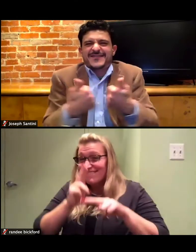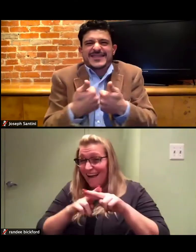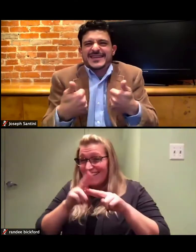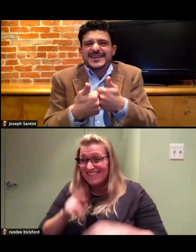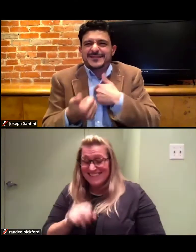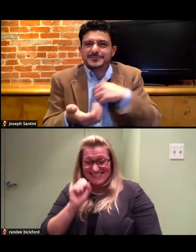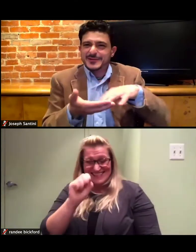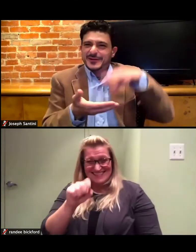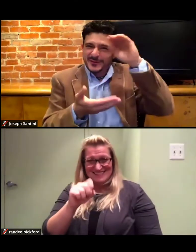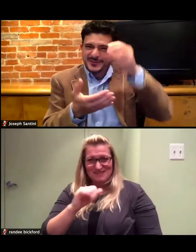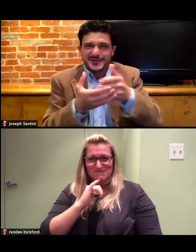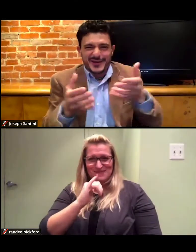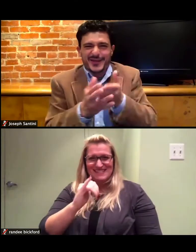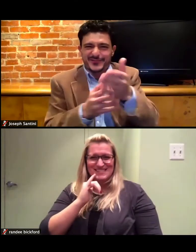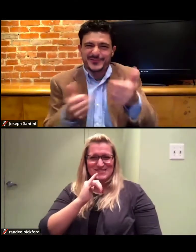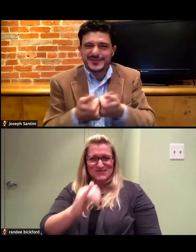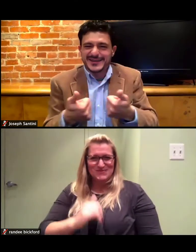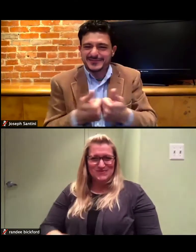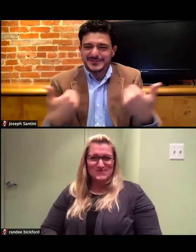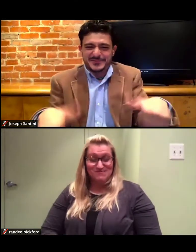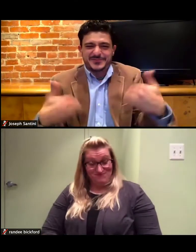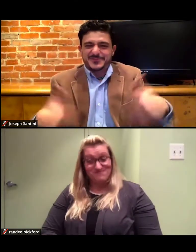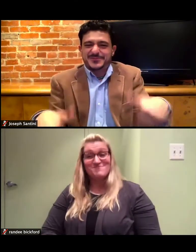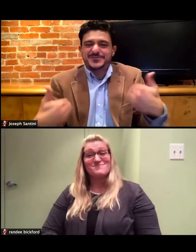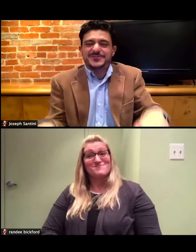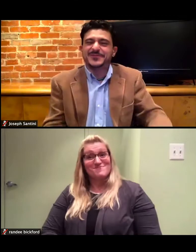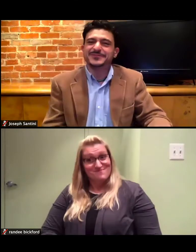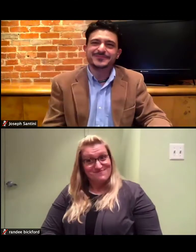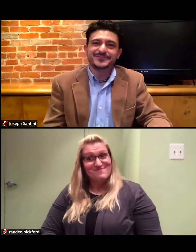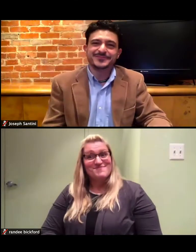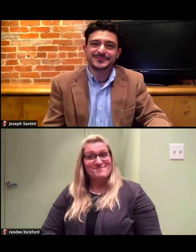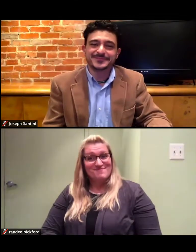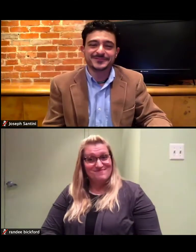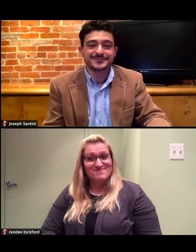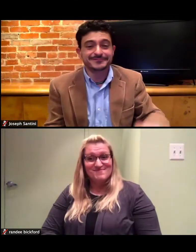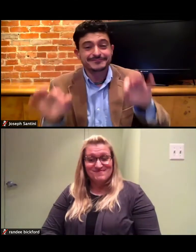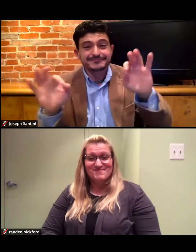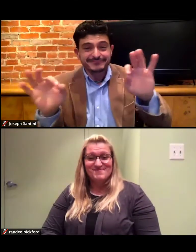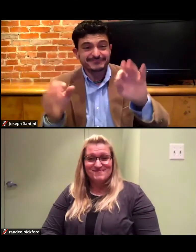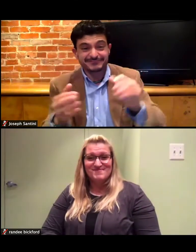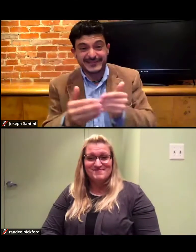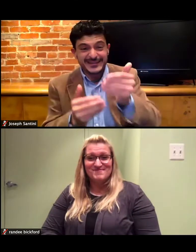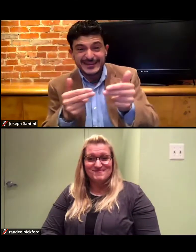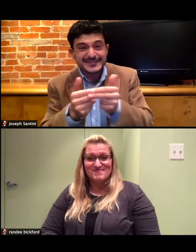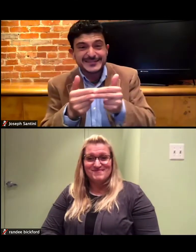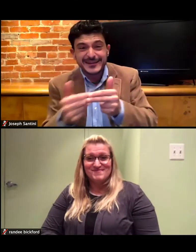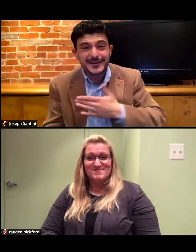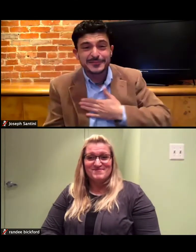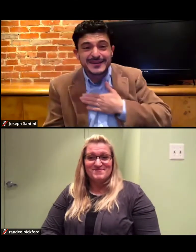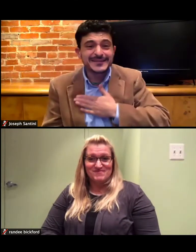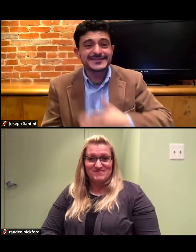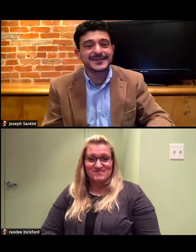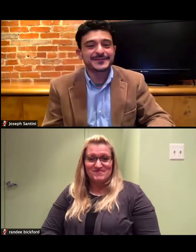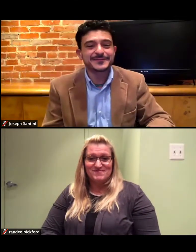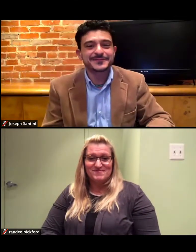We'll show you some of these tonight, it's kinda fun. You can learn so many new things through gaming and kids are doing that today.